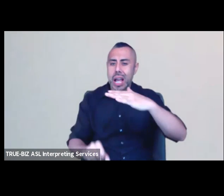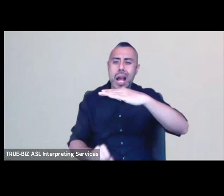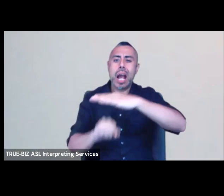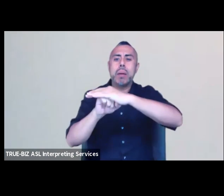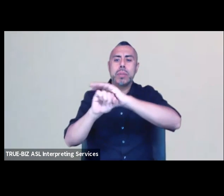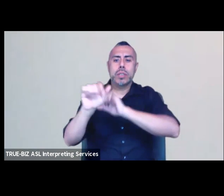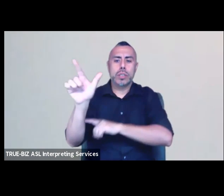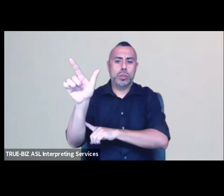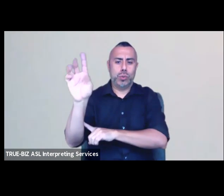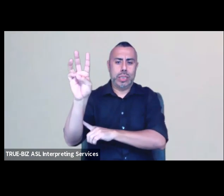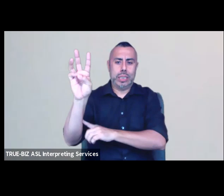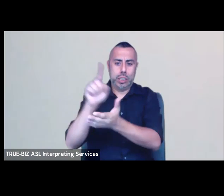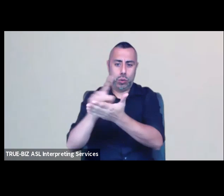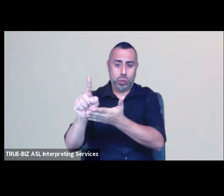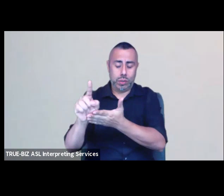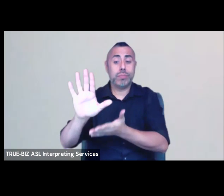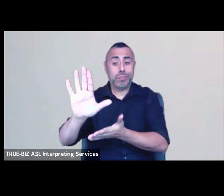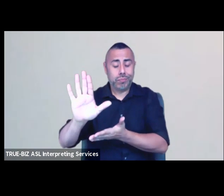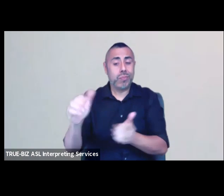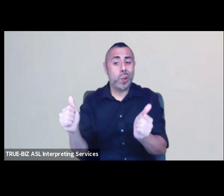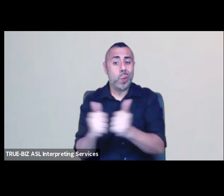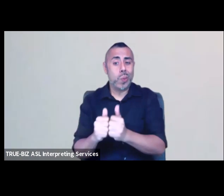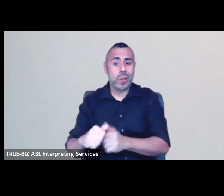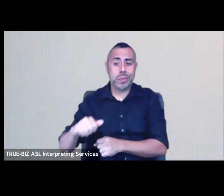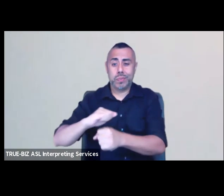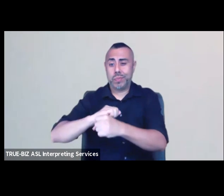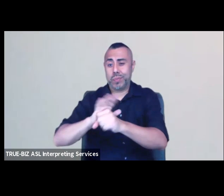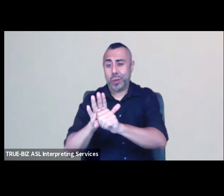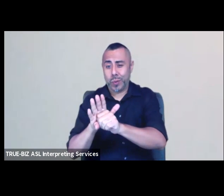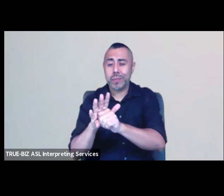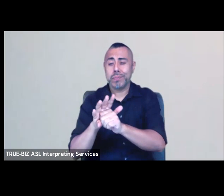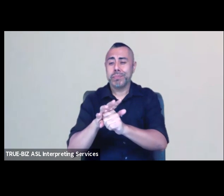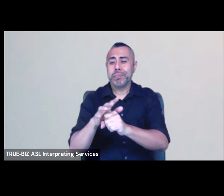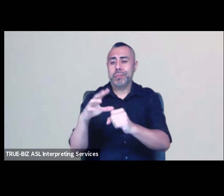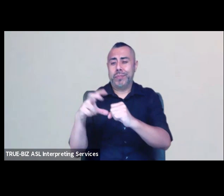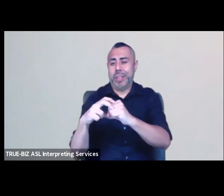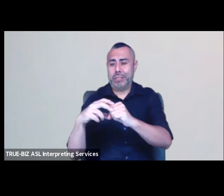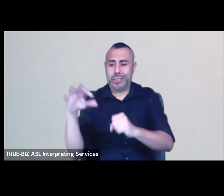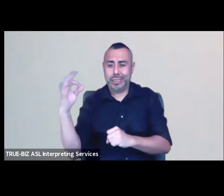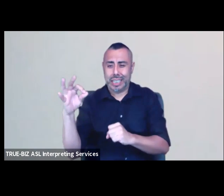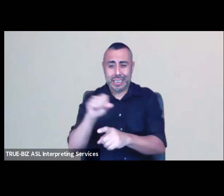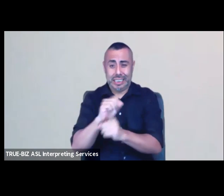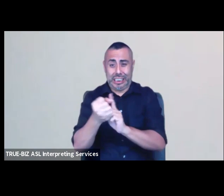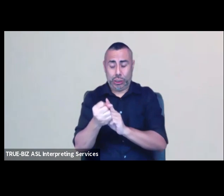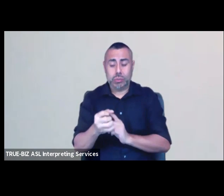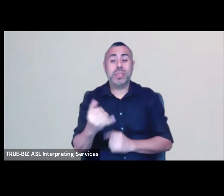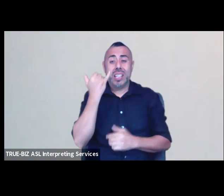In terms of the COVID situation, if you've been diagnosed as being infected